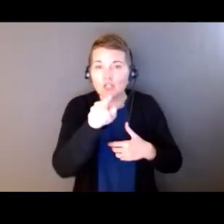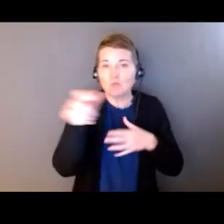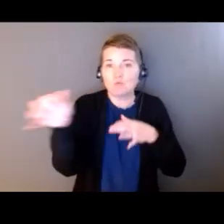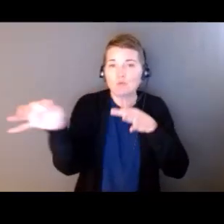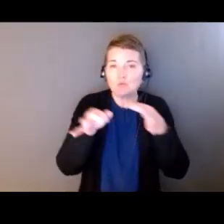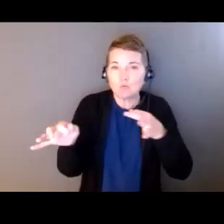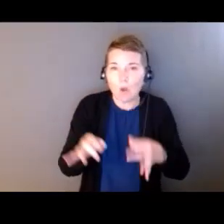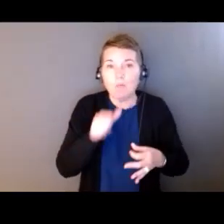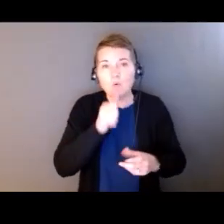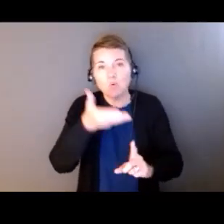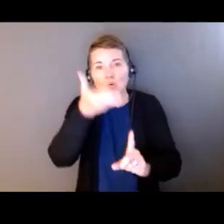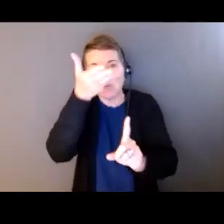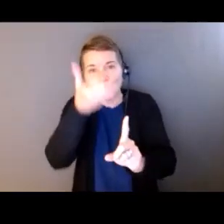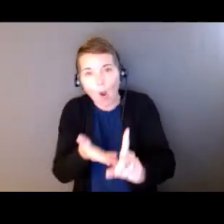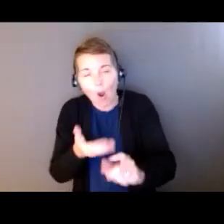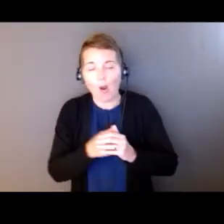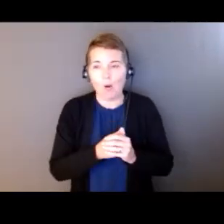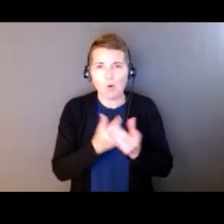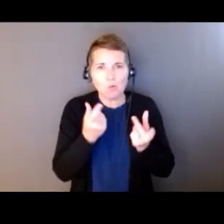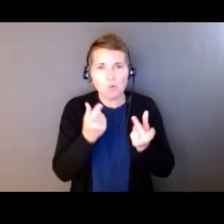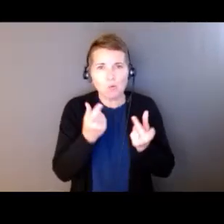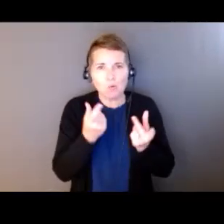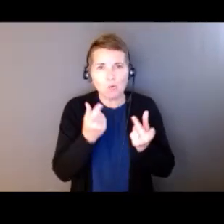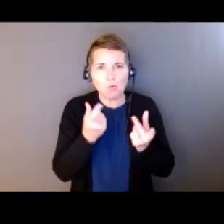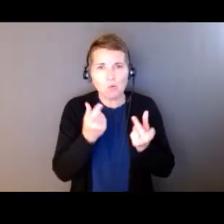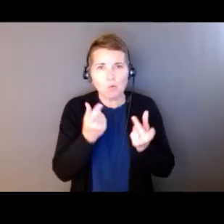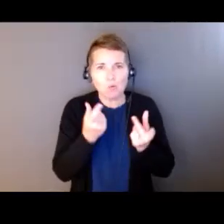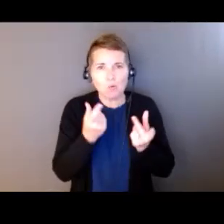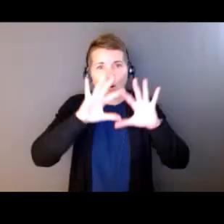give us a broad overview of the proposal, providing a strong rationale for the